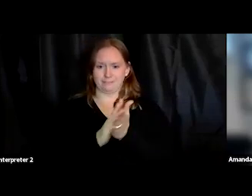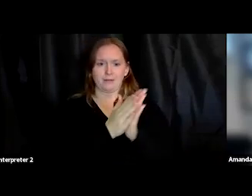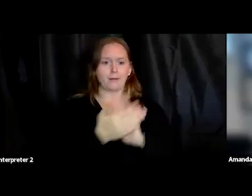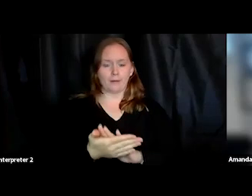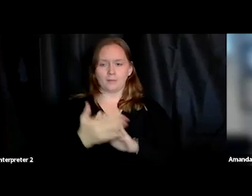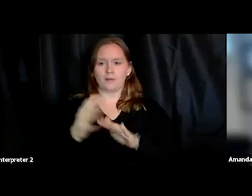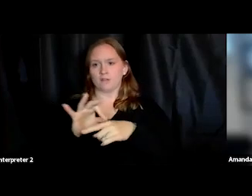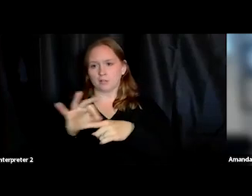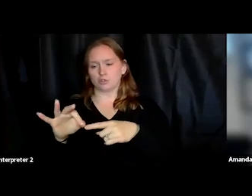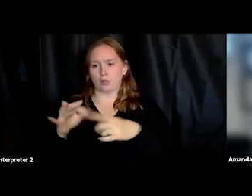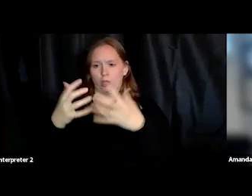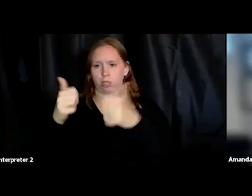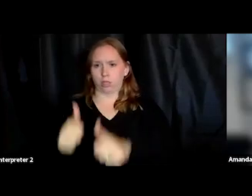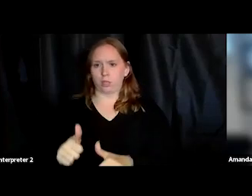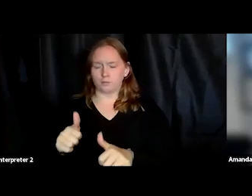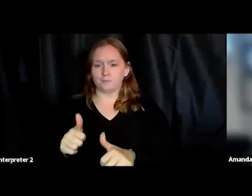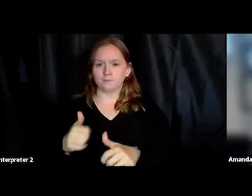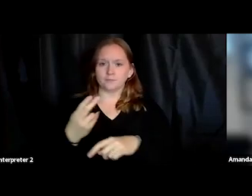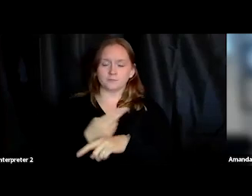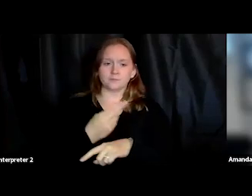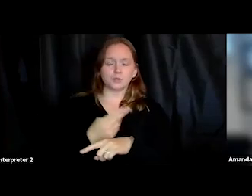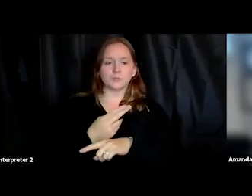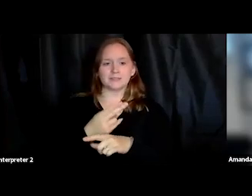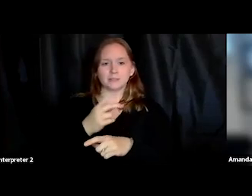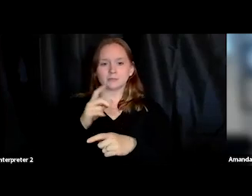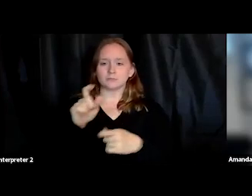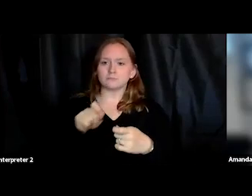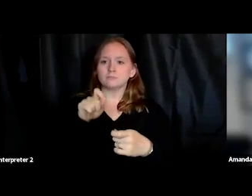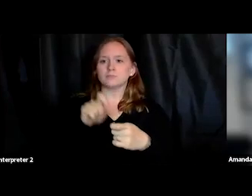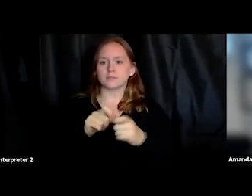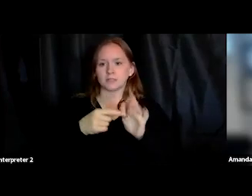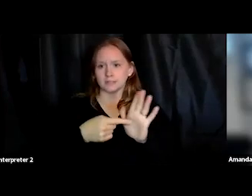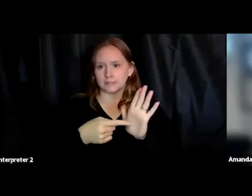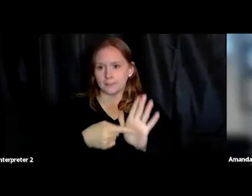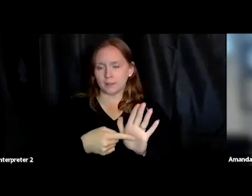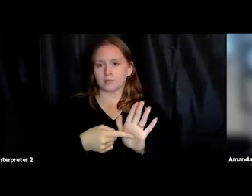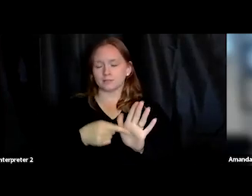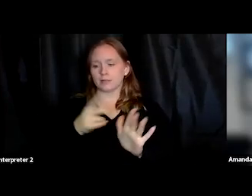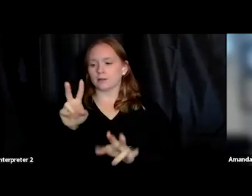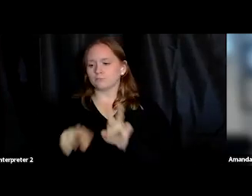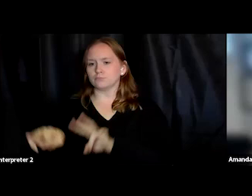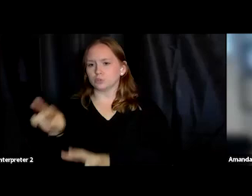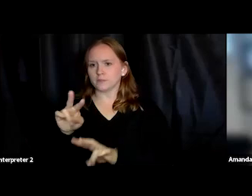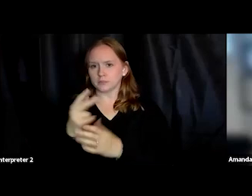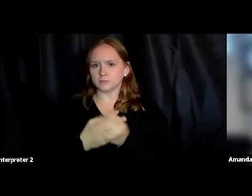by using specific examples and direct observations. So you don't want to use general descriptions,